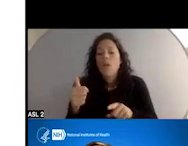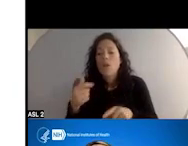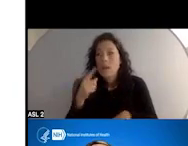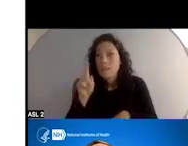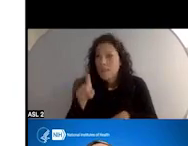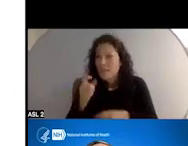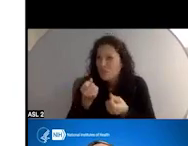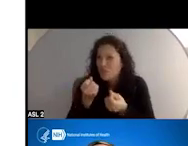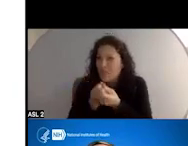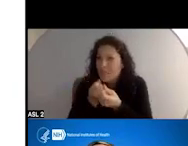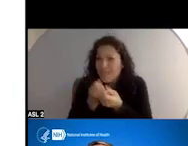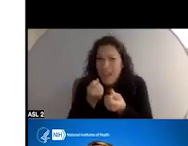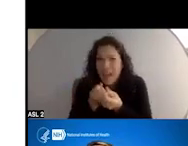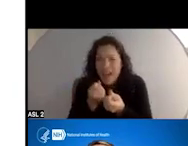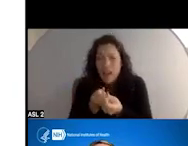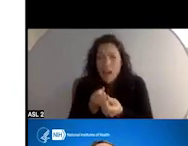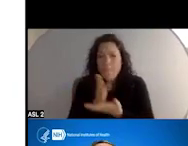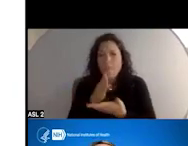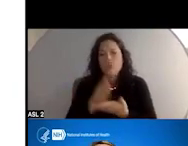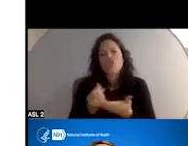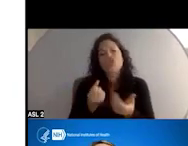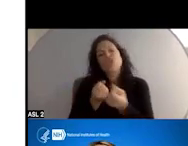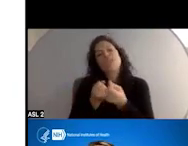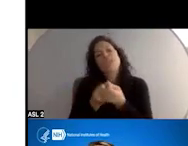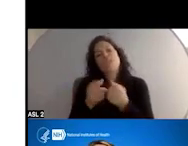Must you include a budget justification for that zero?